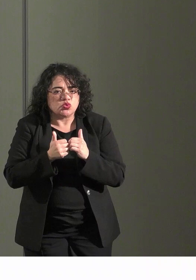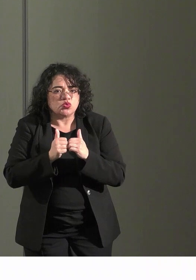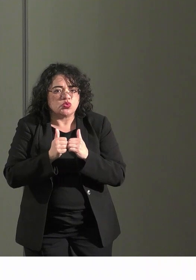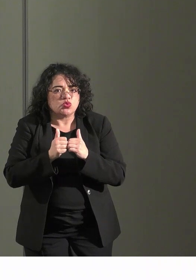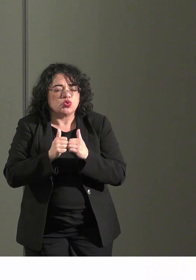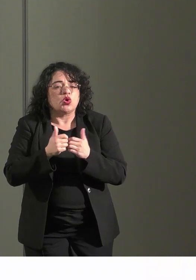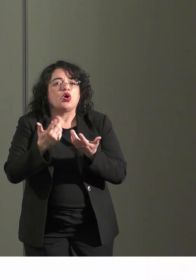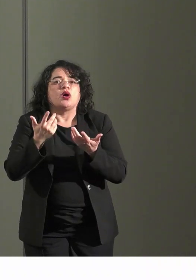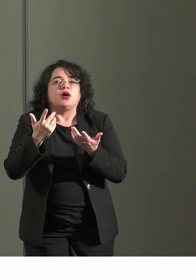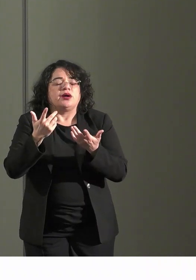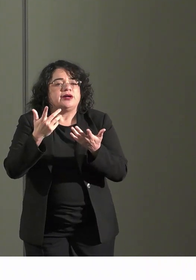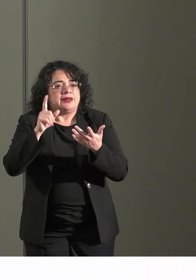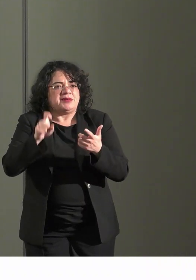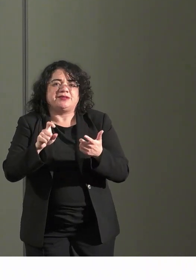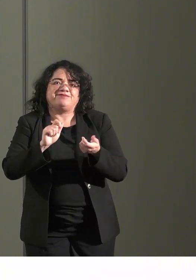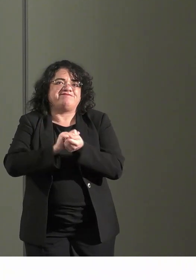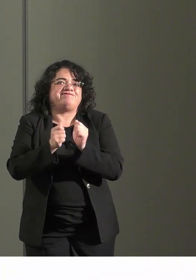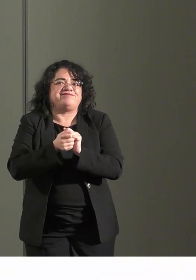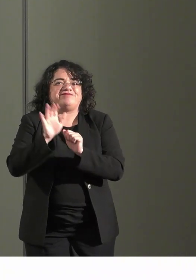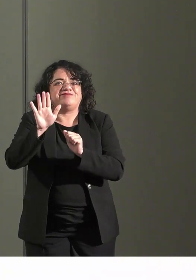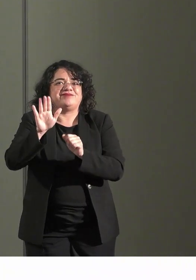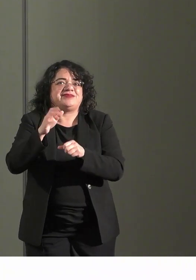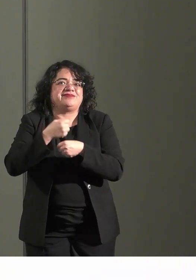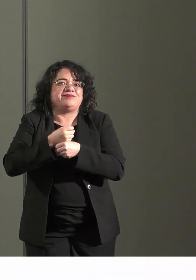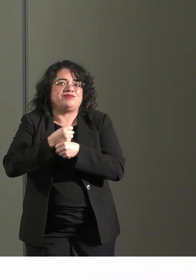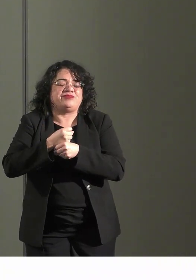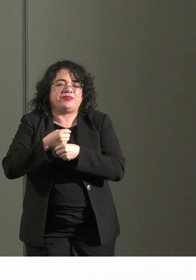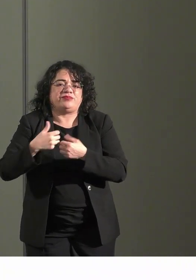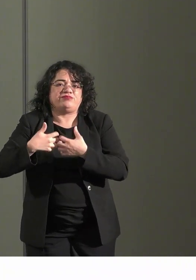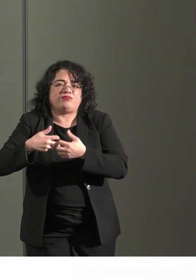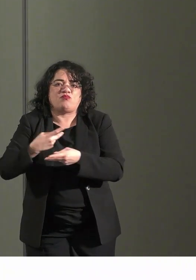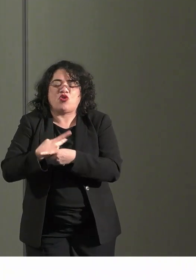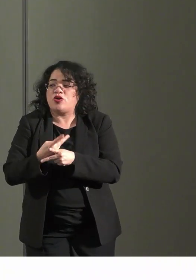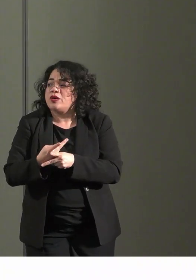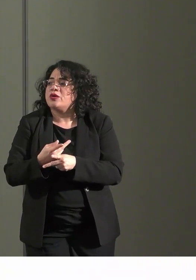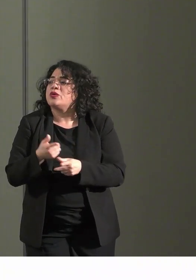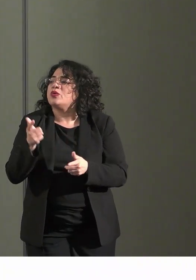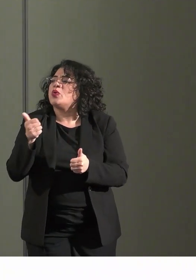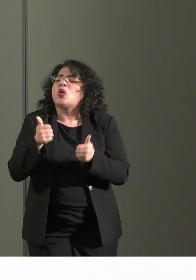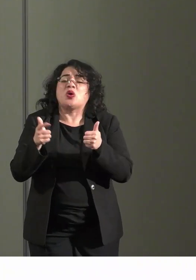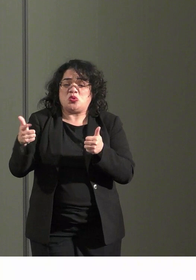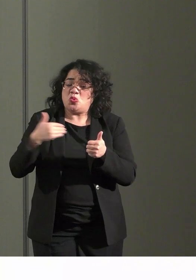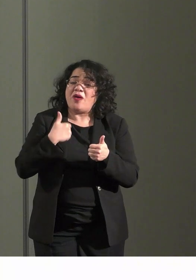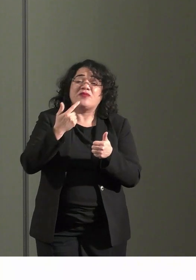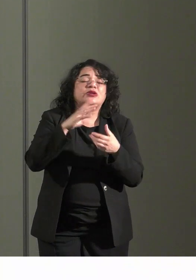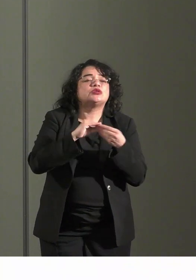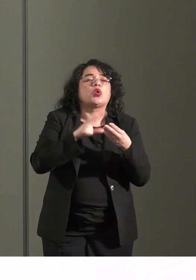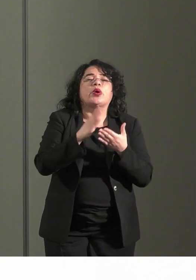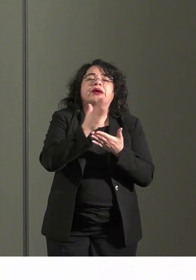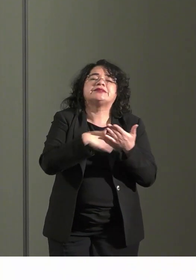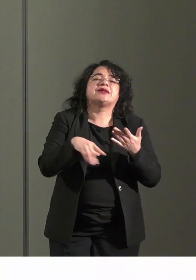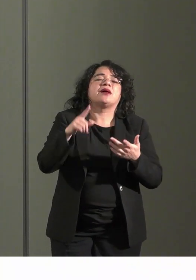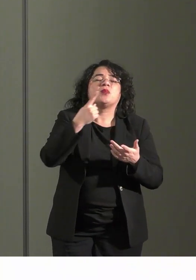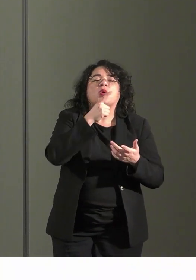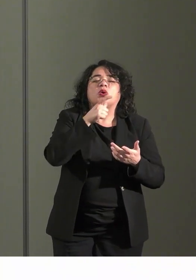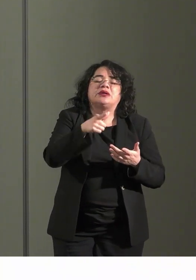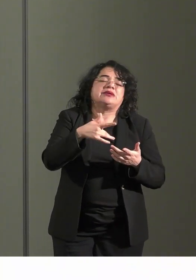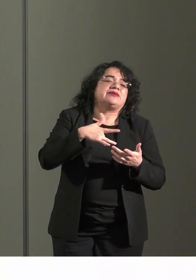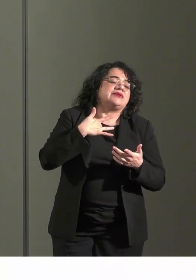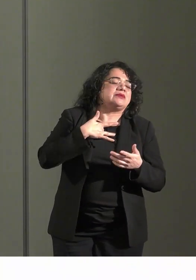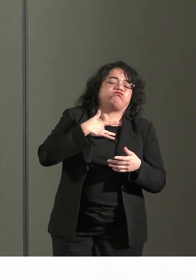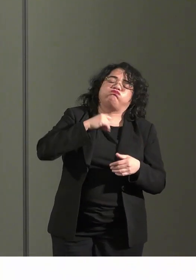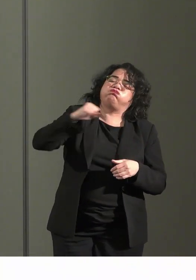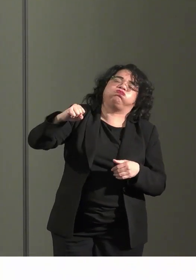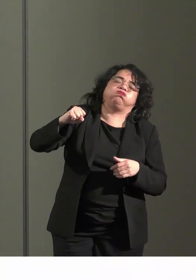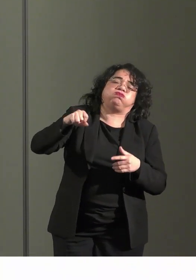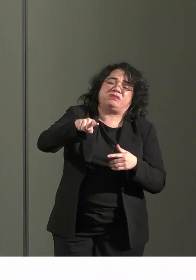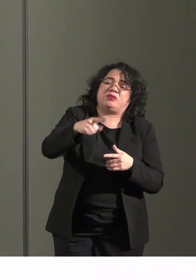What faucet of accessibility has been push back. That you recall first of --